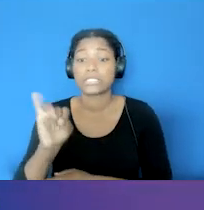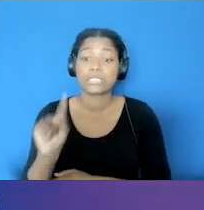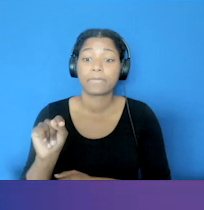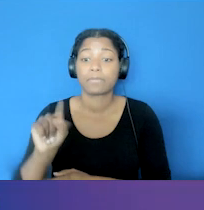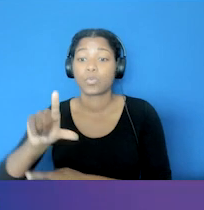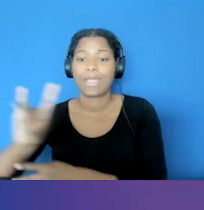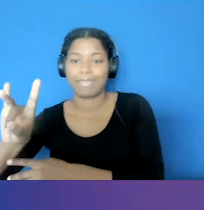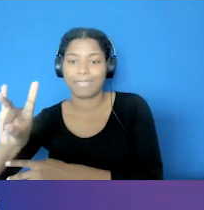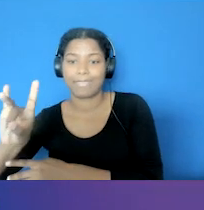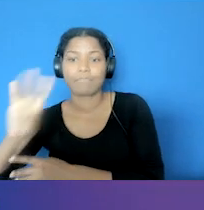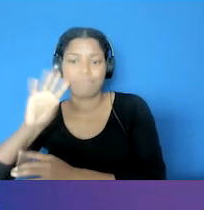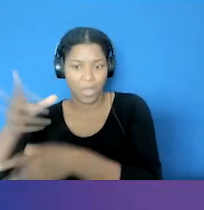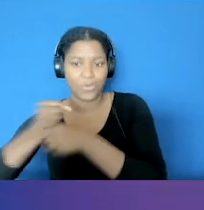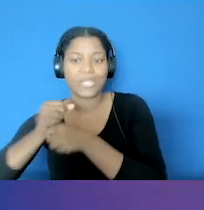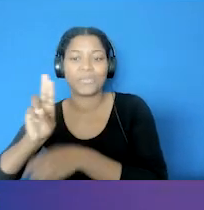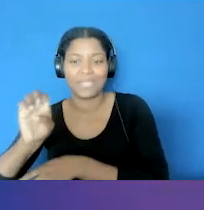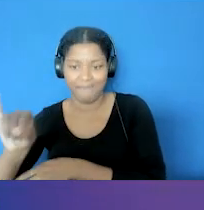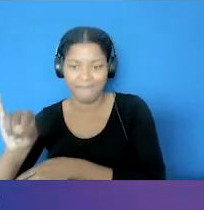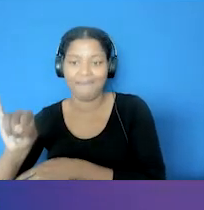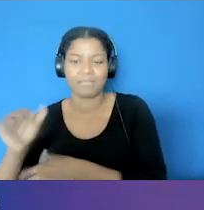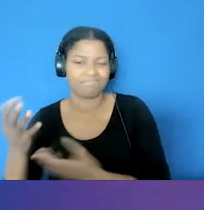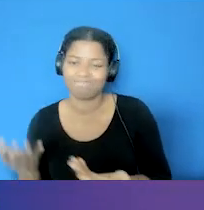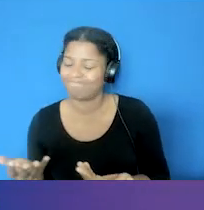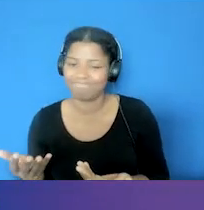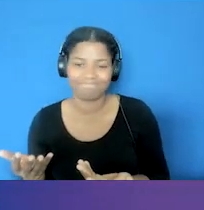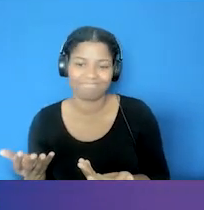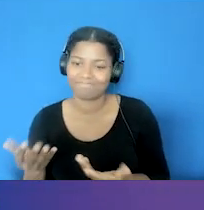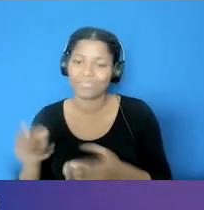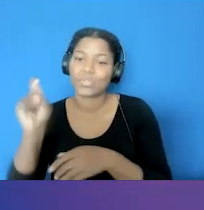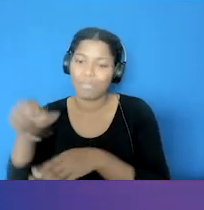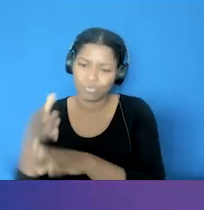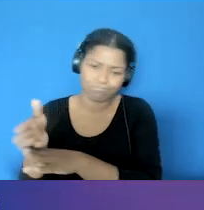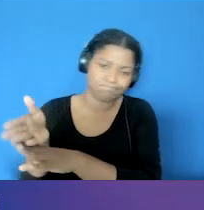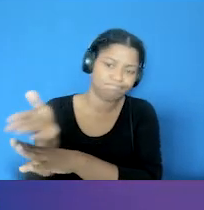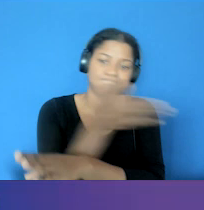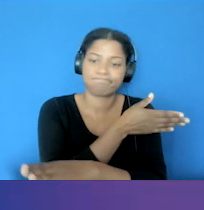that you're going to get a UEI and a SAM registration that you'll be able to meet that deadline.